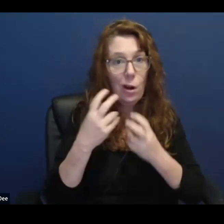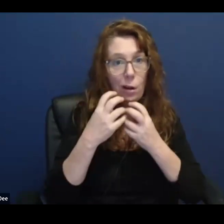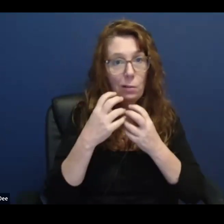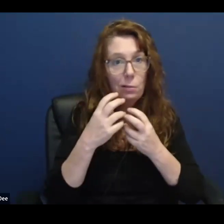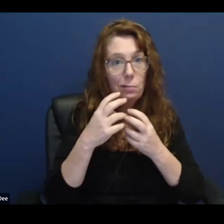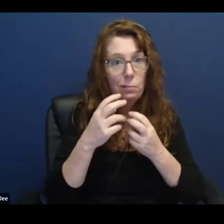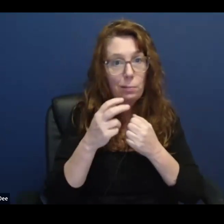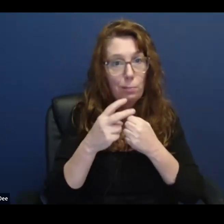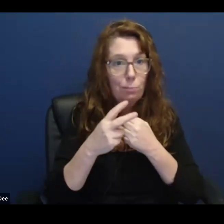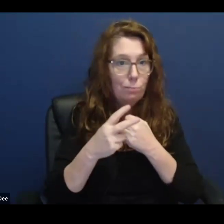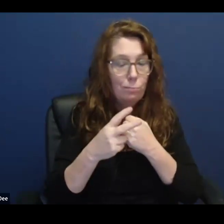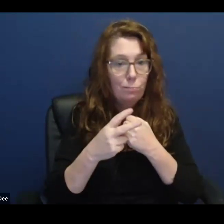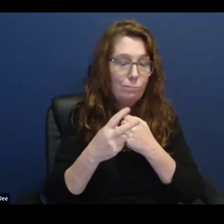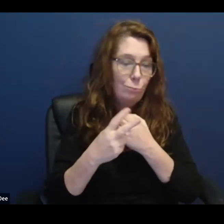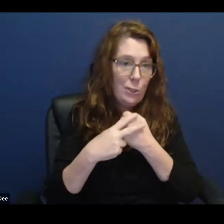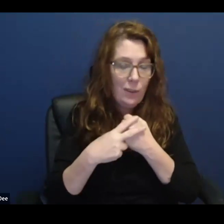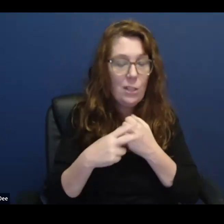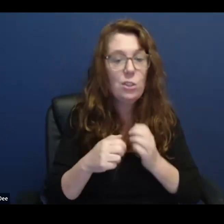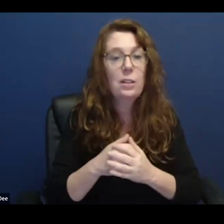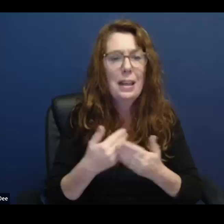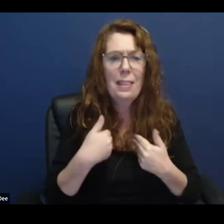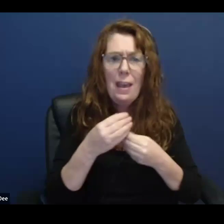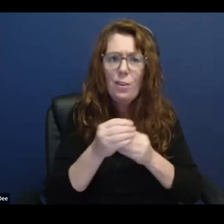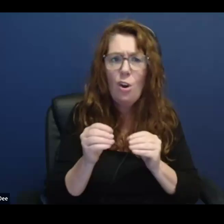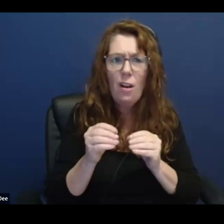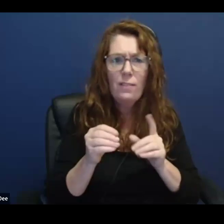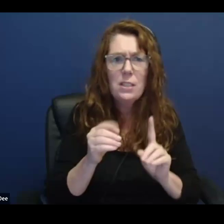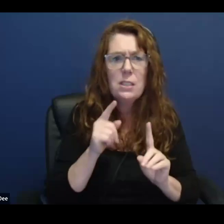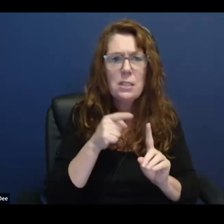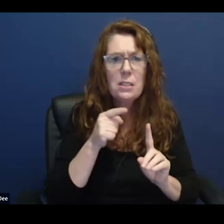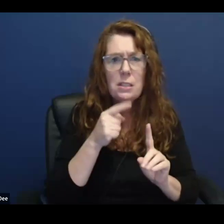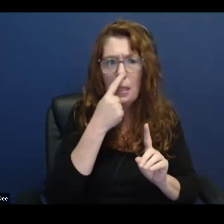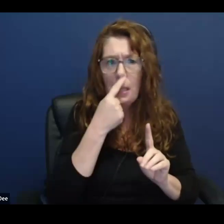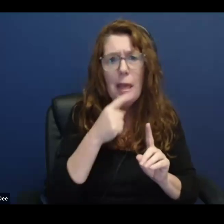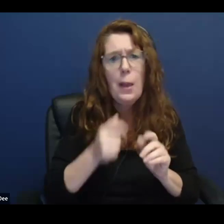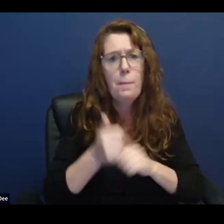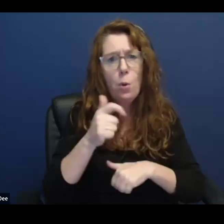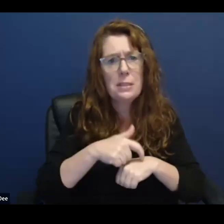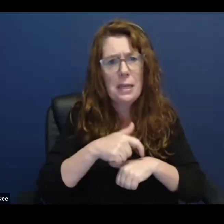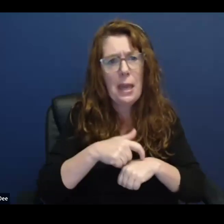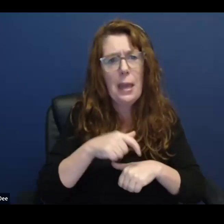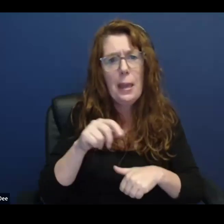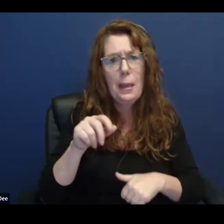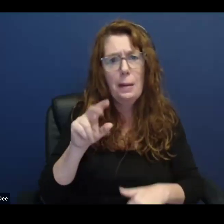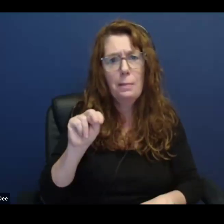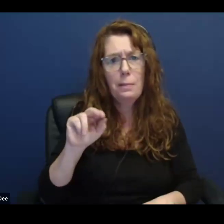officers and usually NAGPRA responsibilities are either located or can be identified by